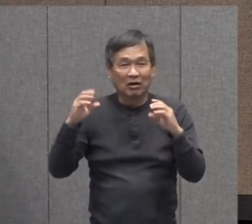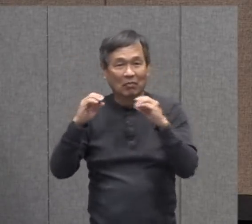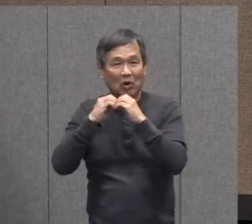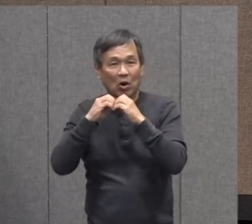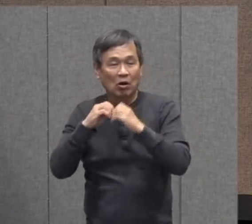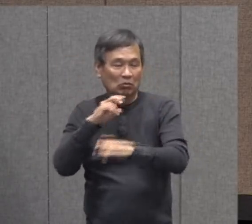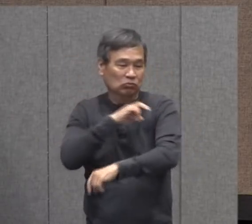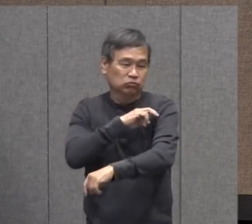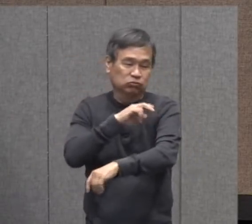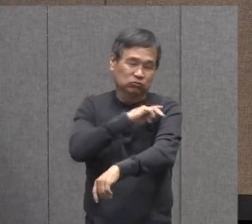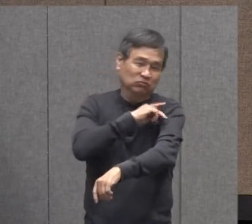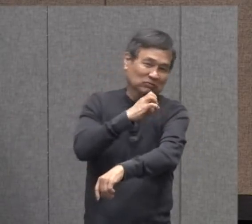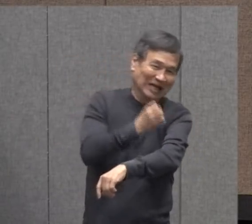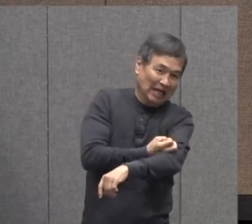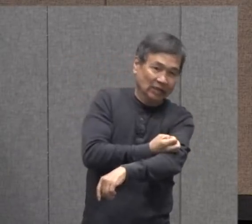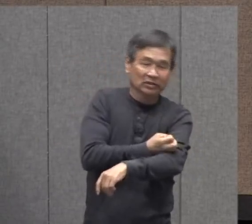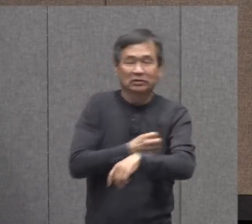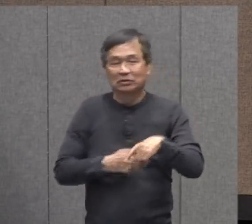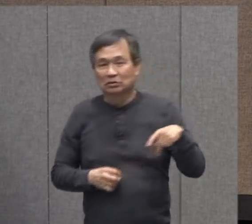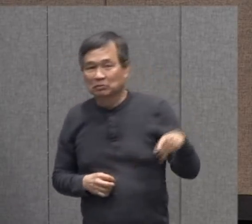than the tiny little pebble.